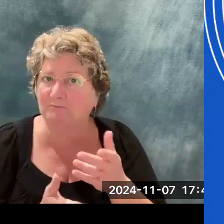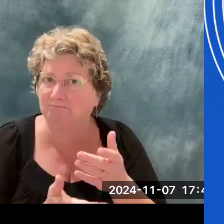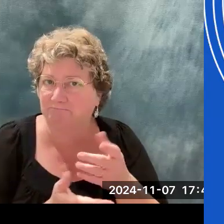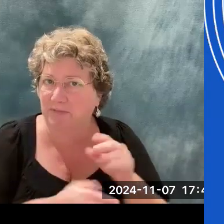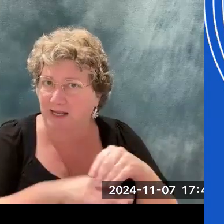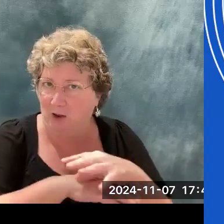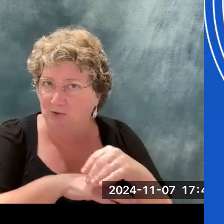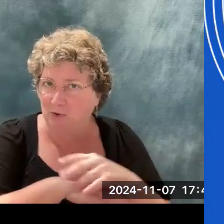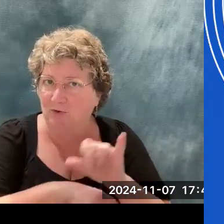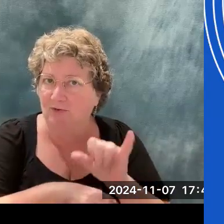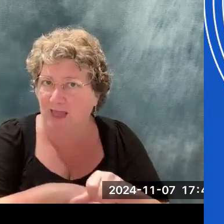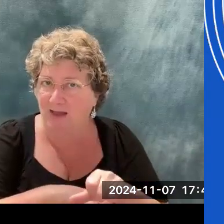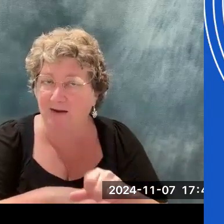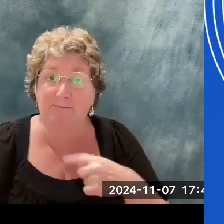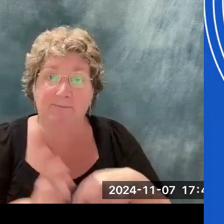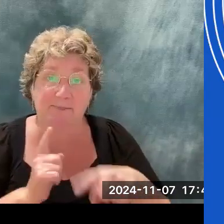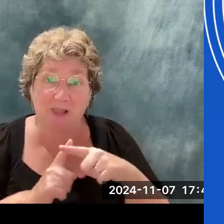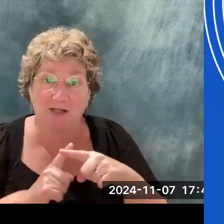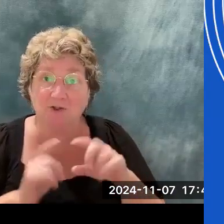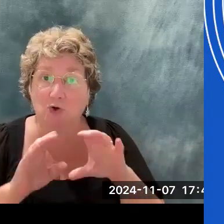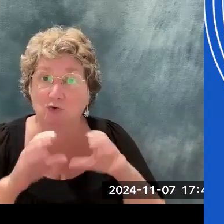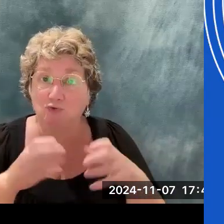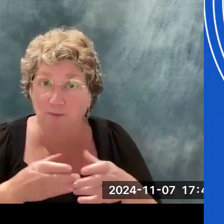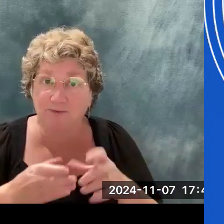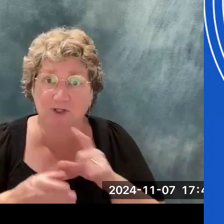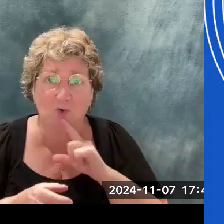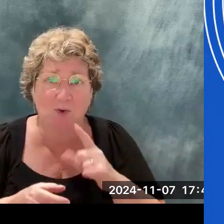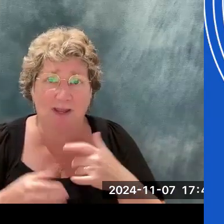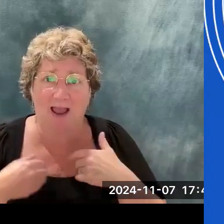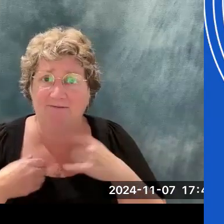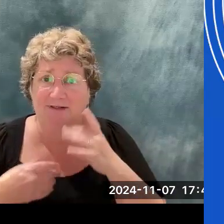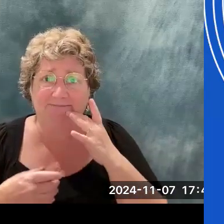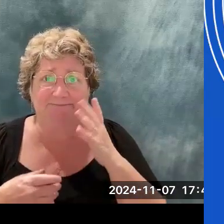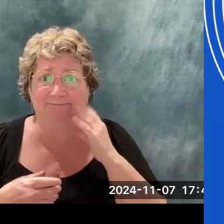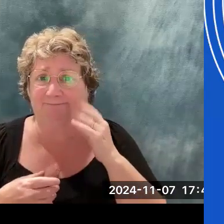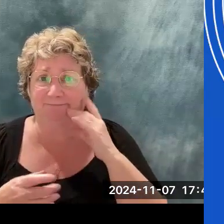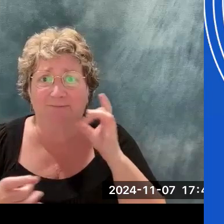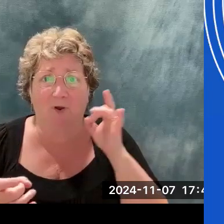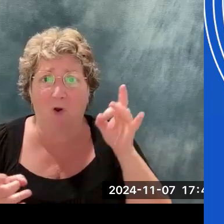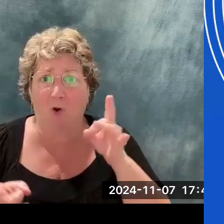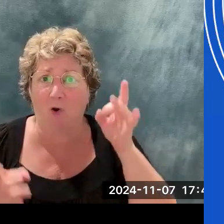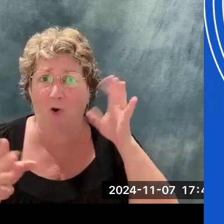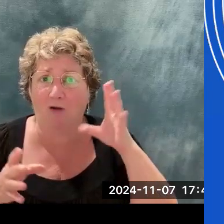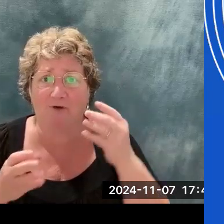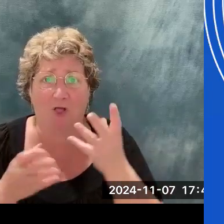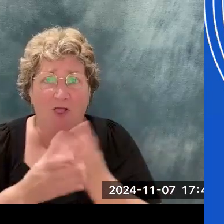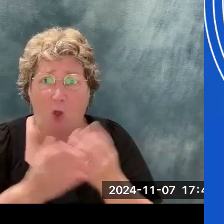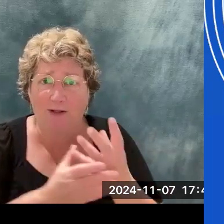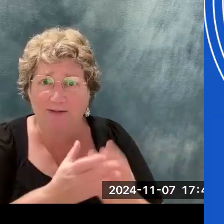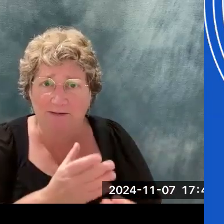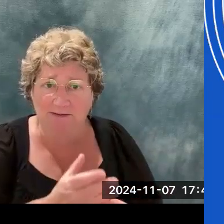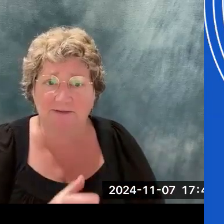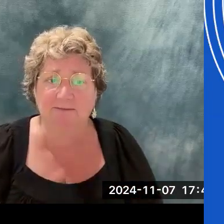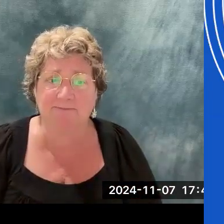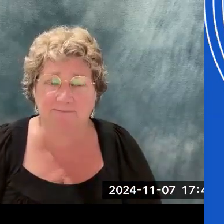by tragic loss, as with the youth mobile crisis teams who are doing some follow-up or continuing to